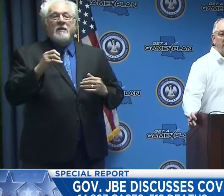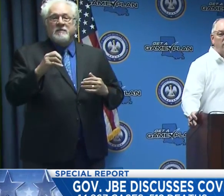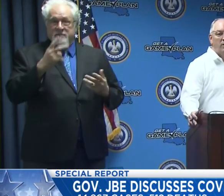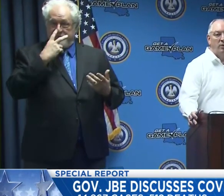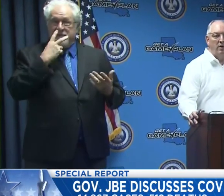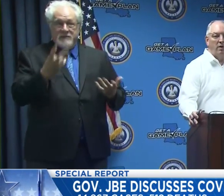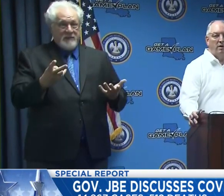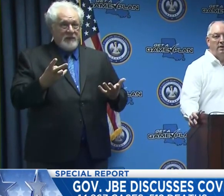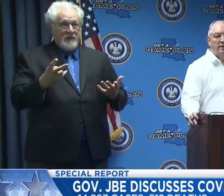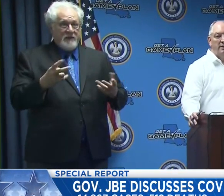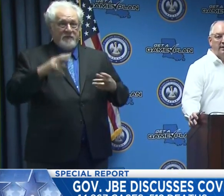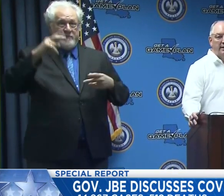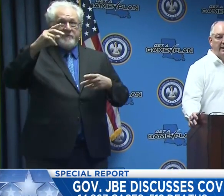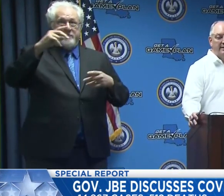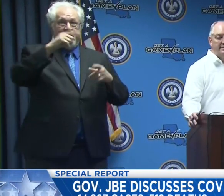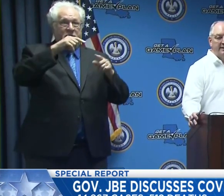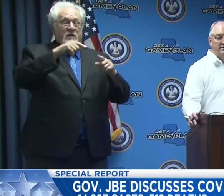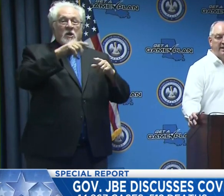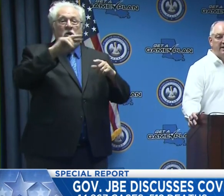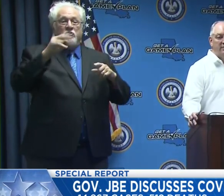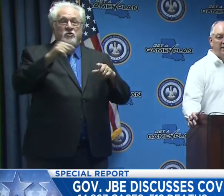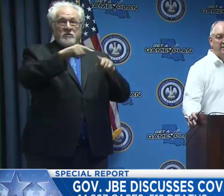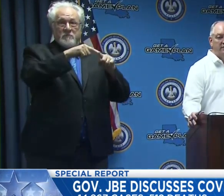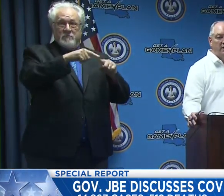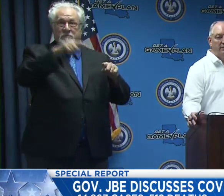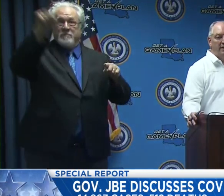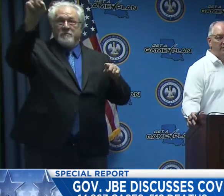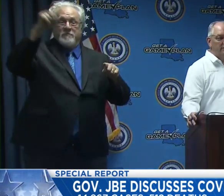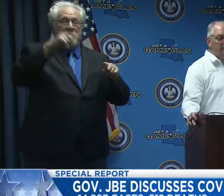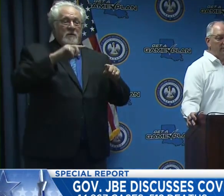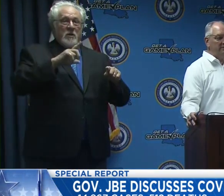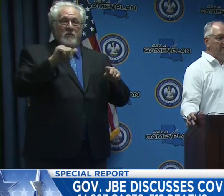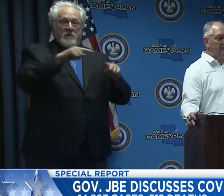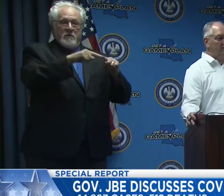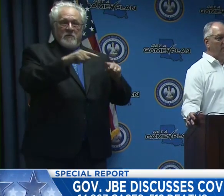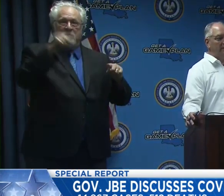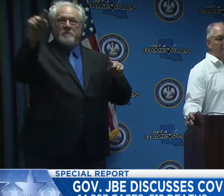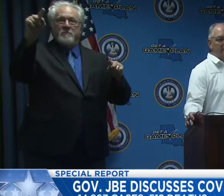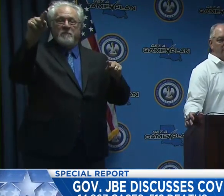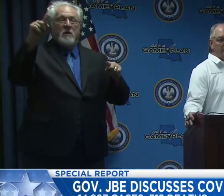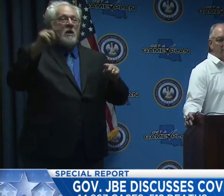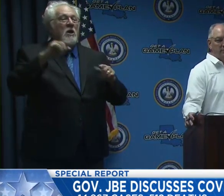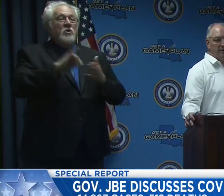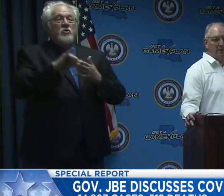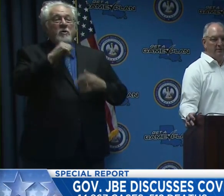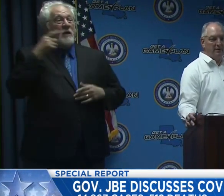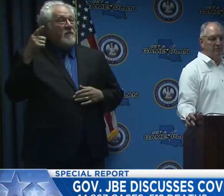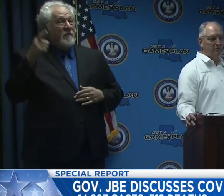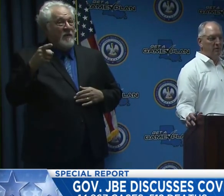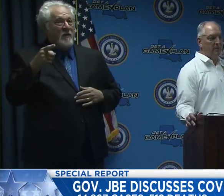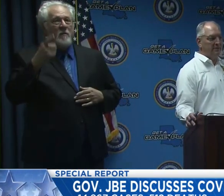US TODAY BY THE VICE PRESIDENT. THE TOP LINE THERE IS NEW JERSEY. THE GREEN LINE IS LOUISIANA. YOU CAN SEE WHERE WE ARE AS A